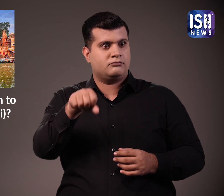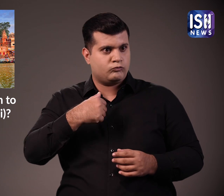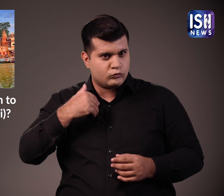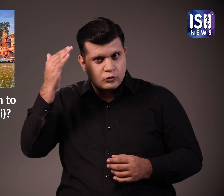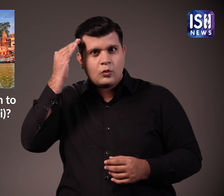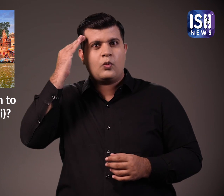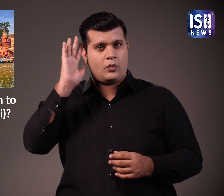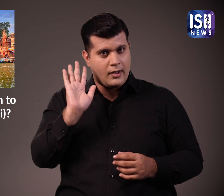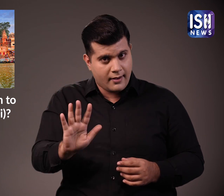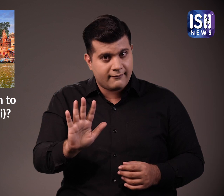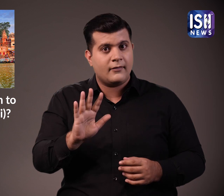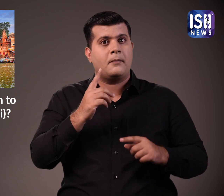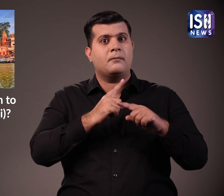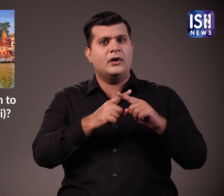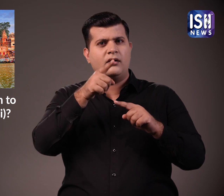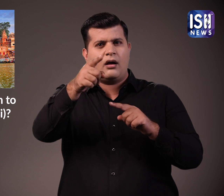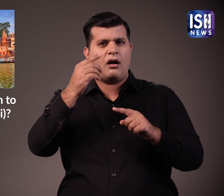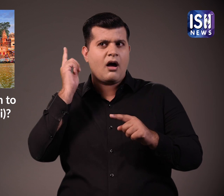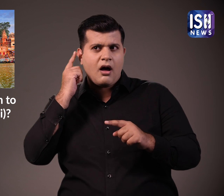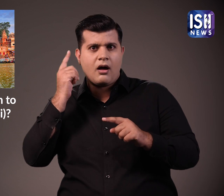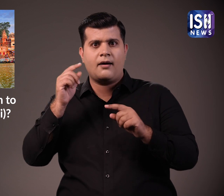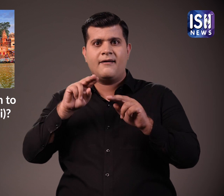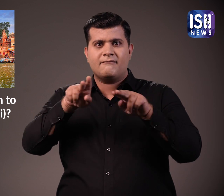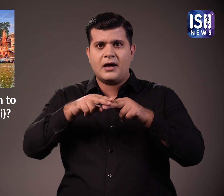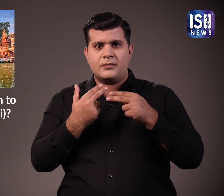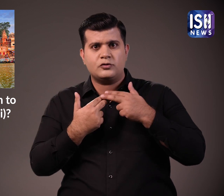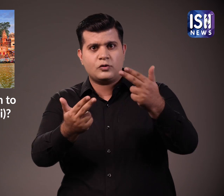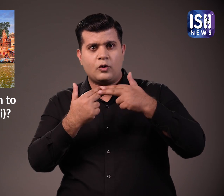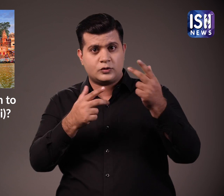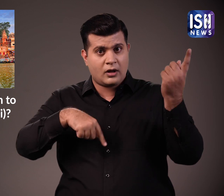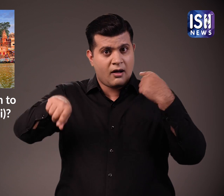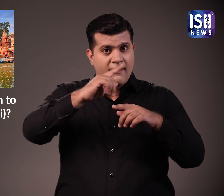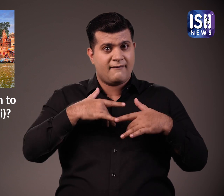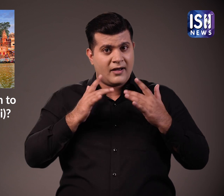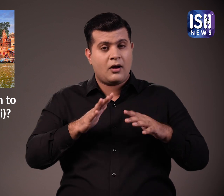If yes, or if you have heard such stories and experience from family,